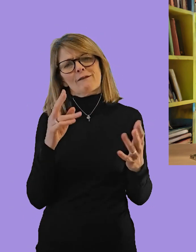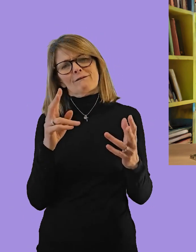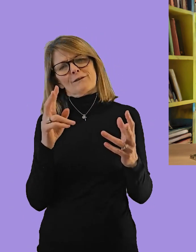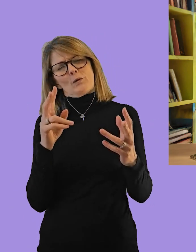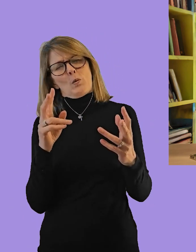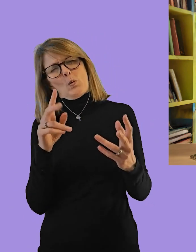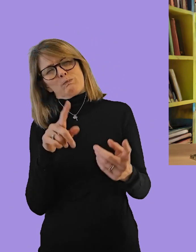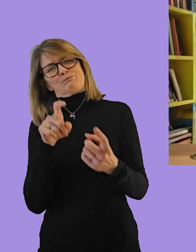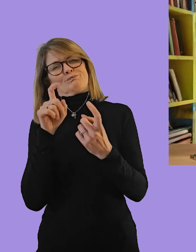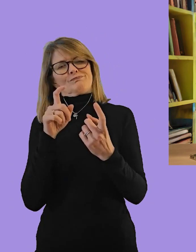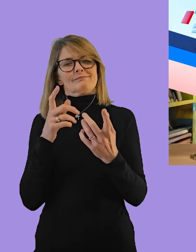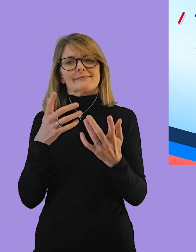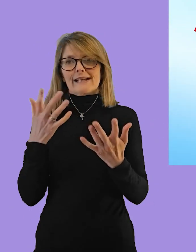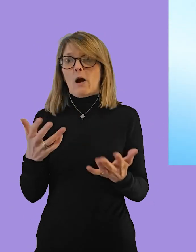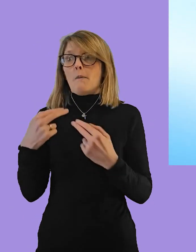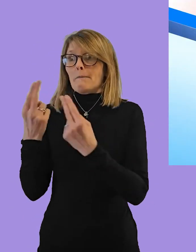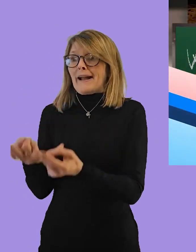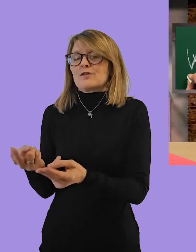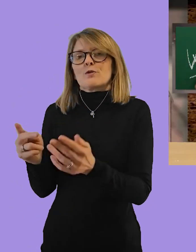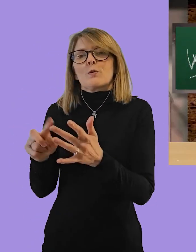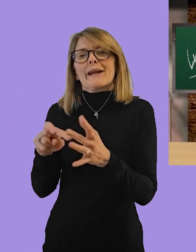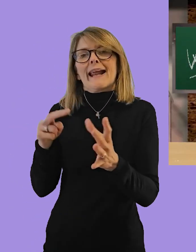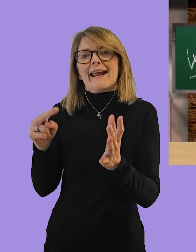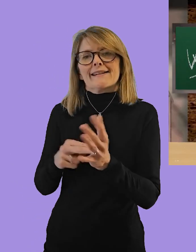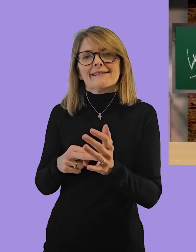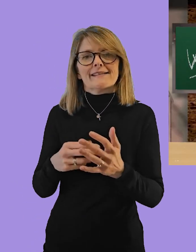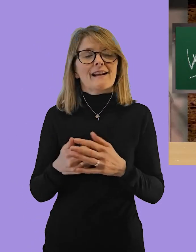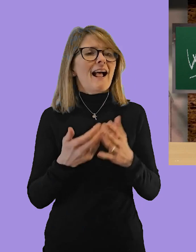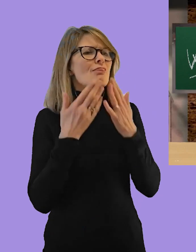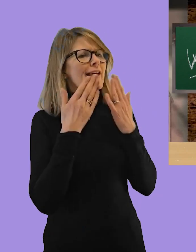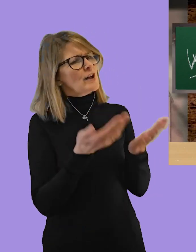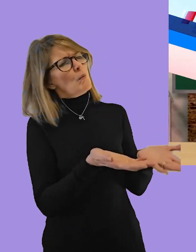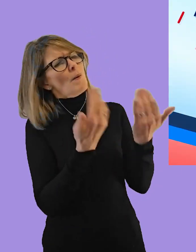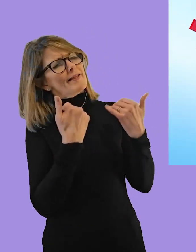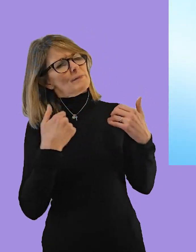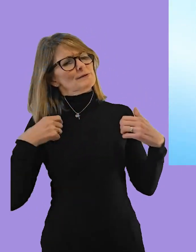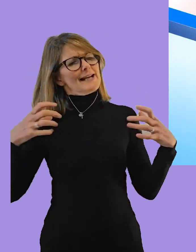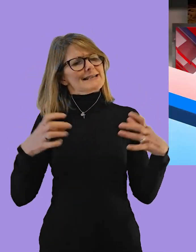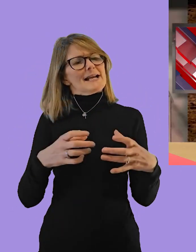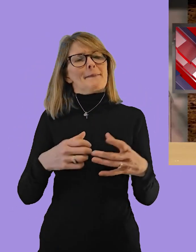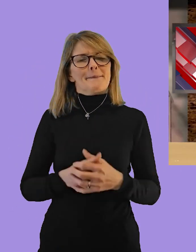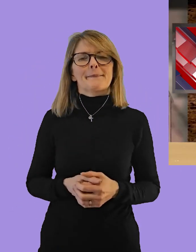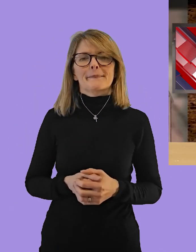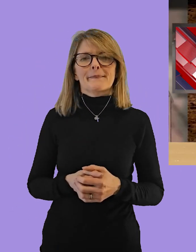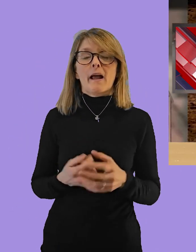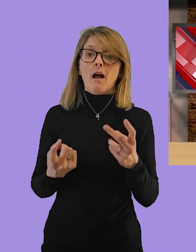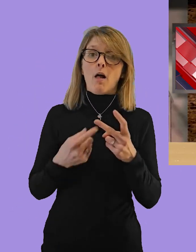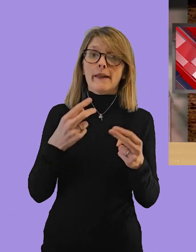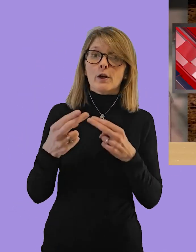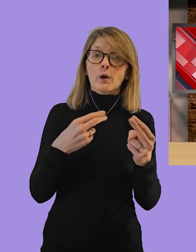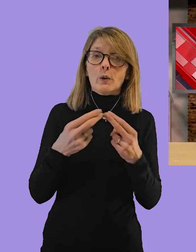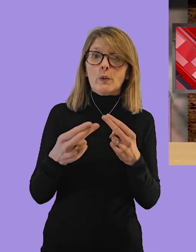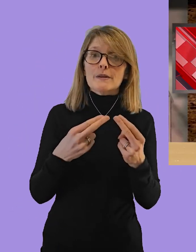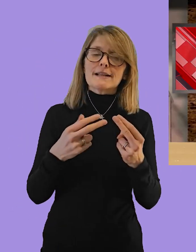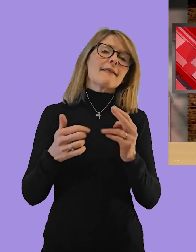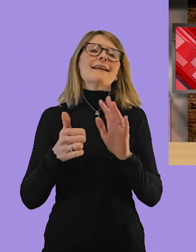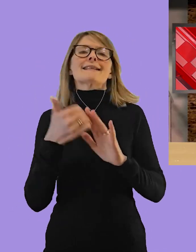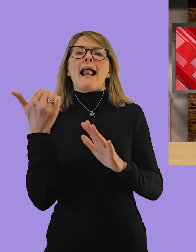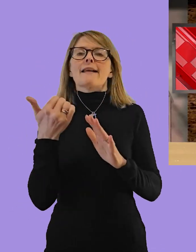I'll now hand you back to Ian. Thanks for that, David. And welcome to the One Place East team. In other news, The Talent Network has two exciting workshops